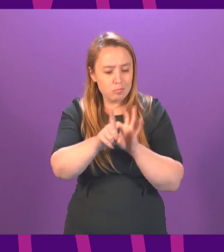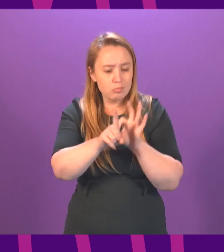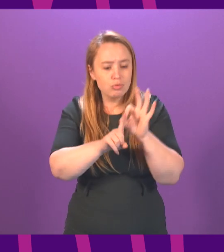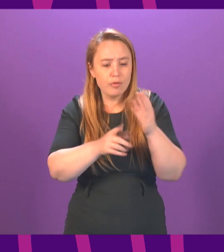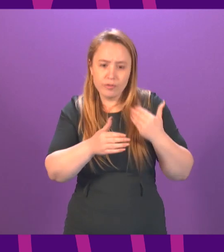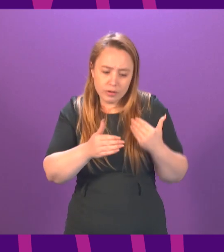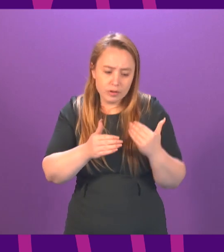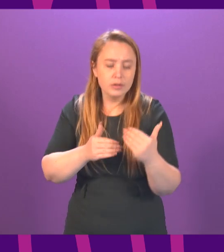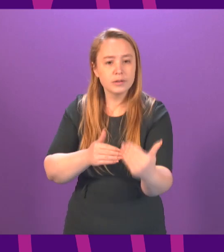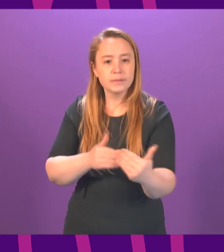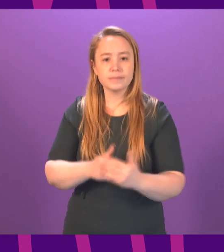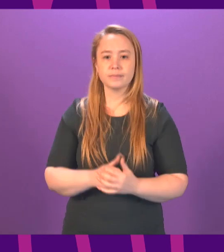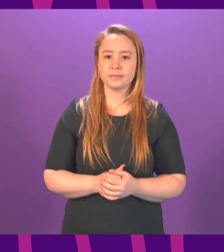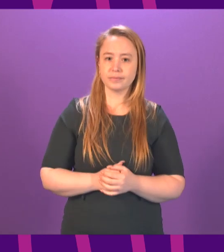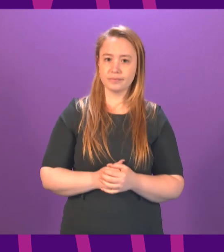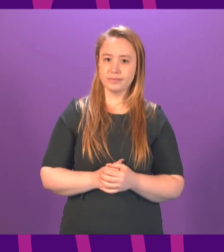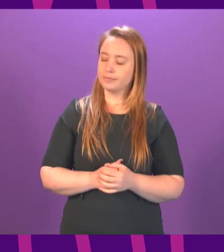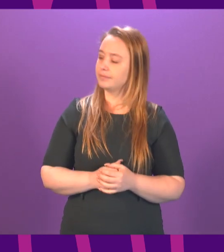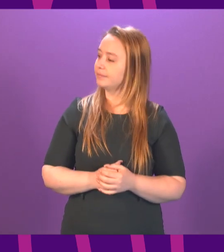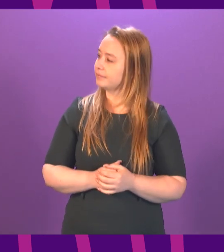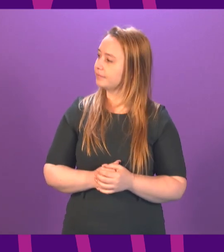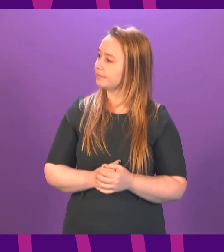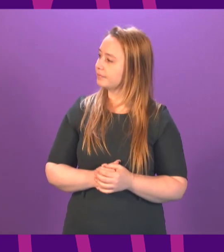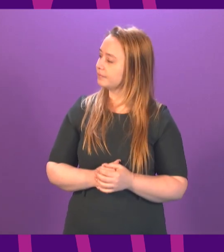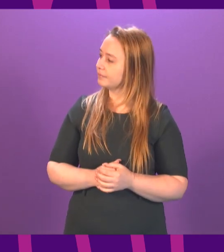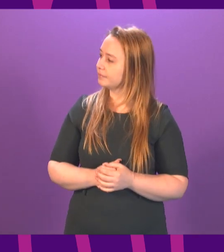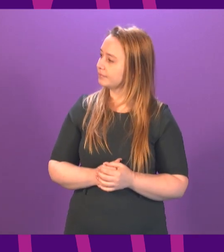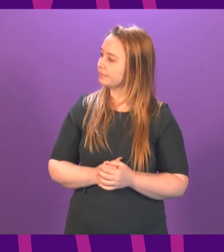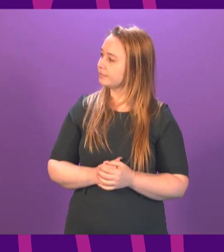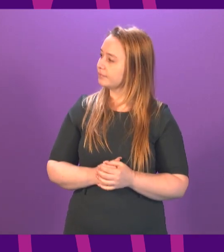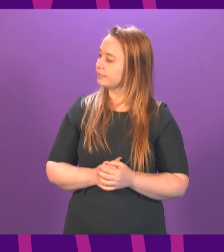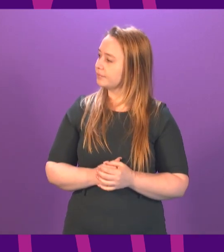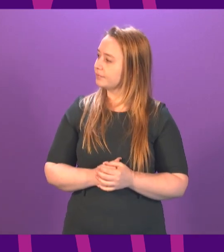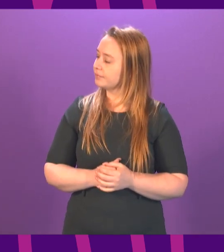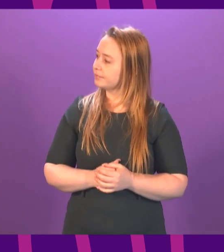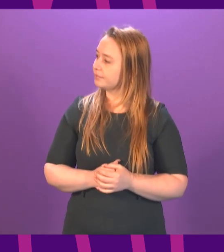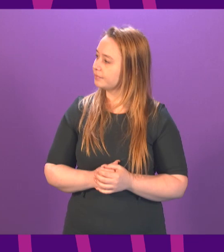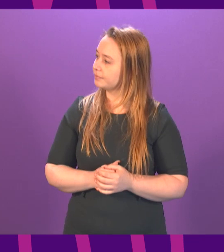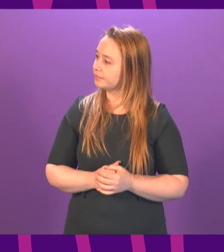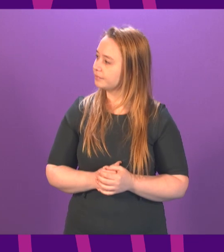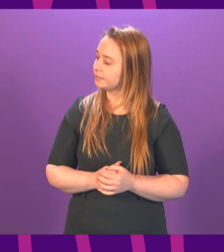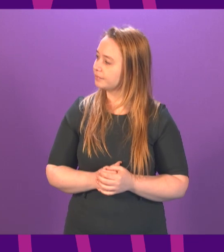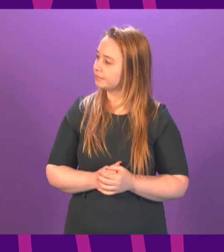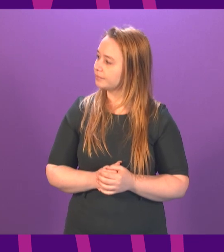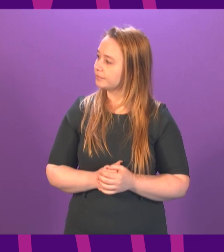Jackie Baillie: Let me help the First Minister out with